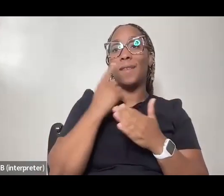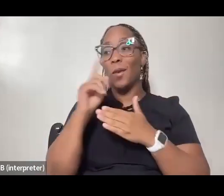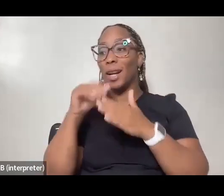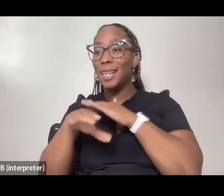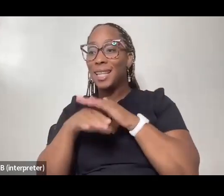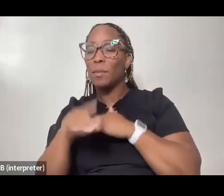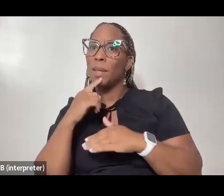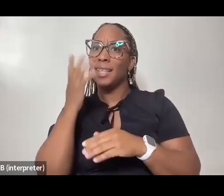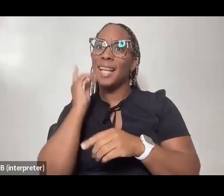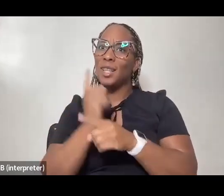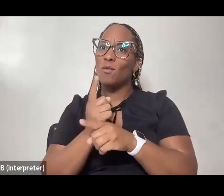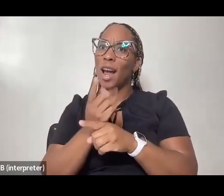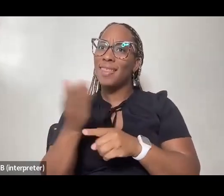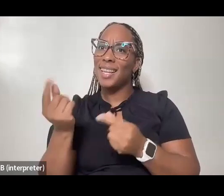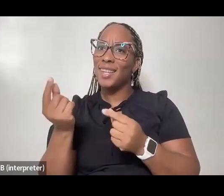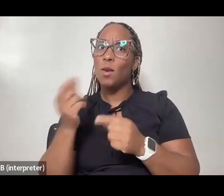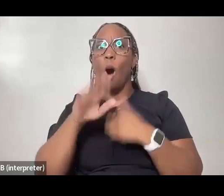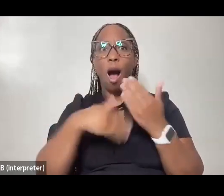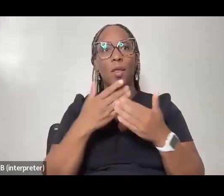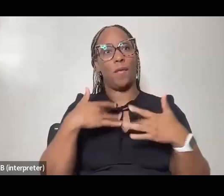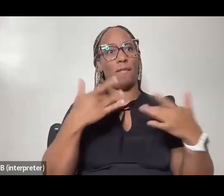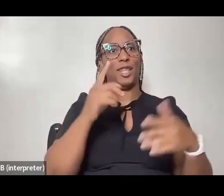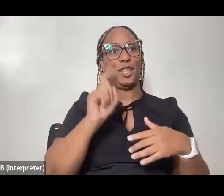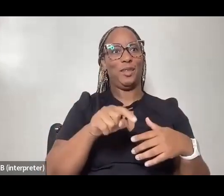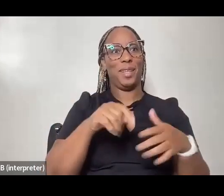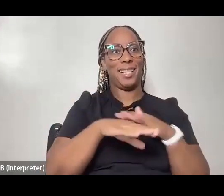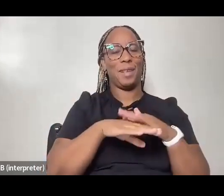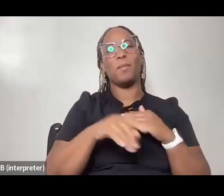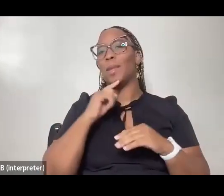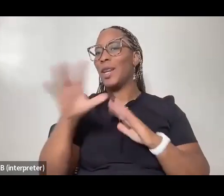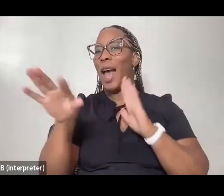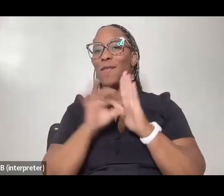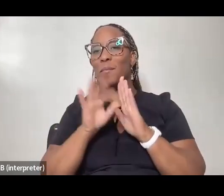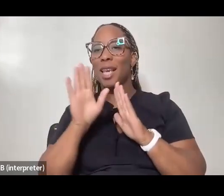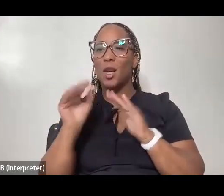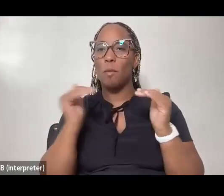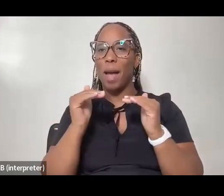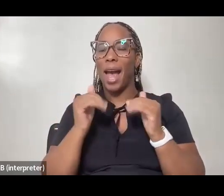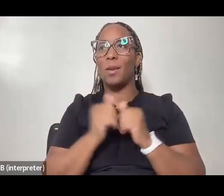make all of our vans accessible. But you have to pick your battles and figure out which hill you're going to die on so